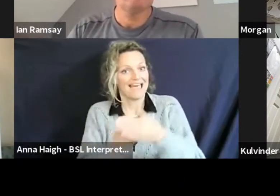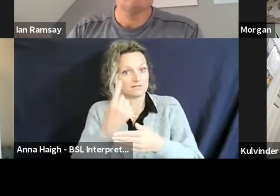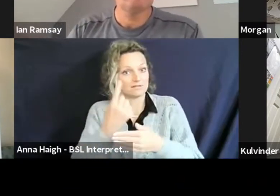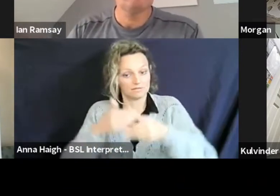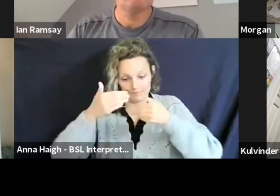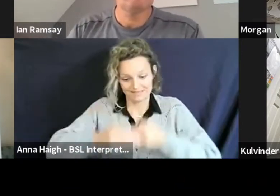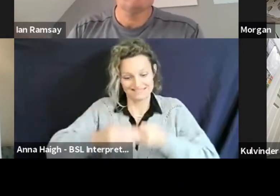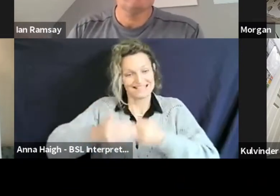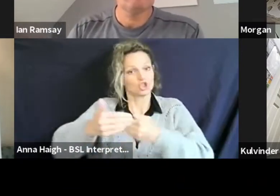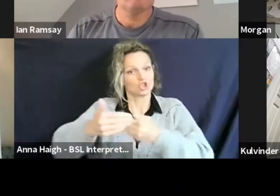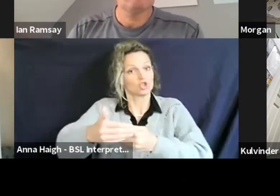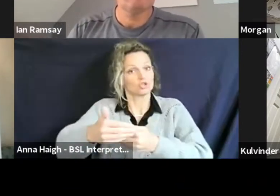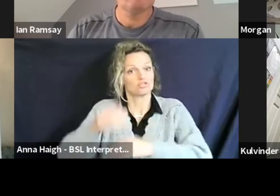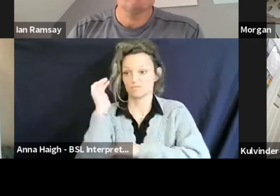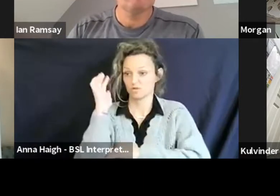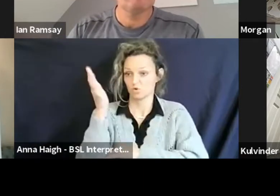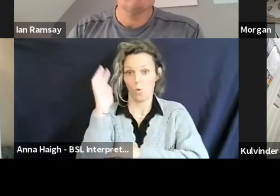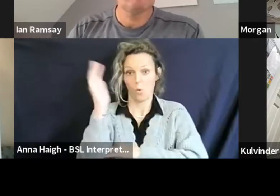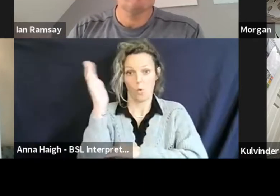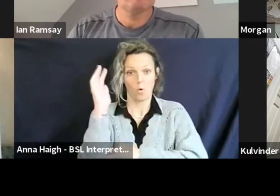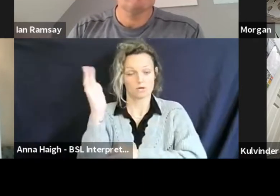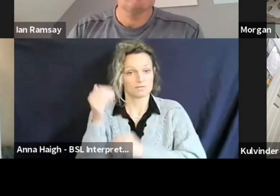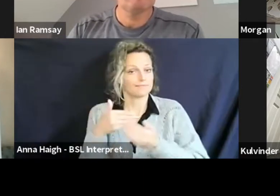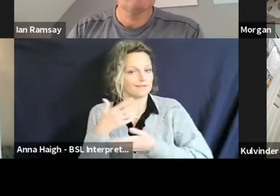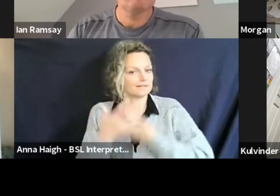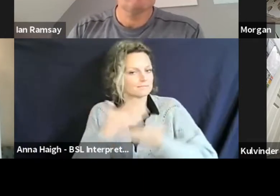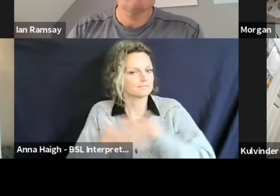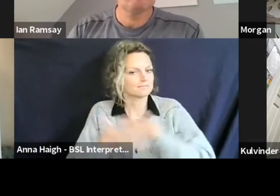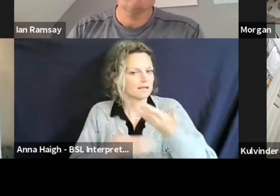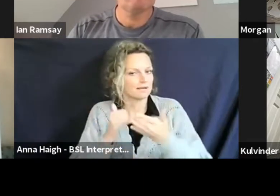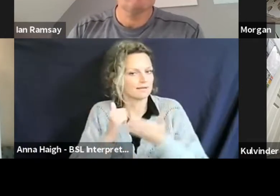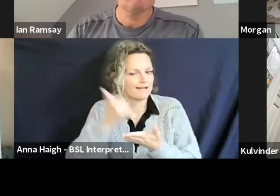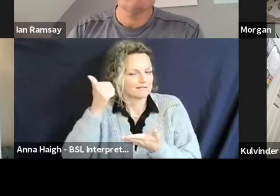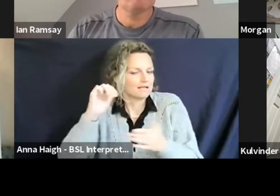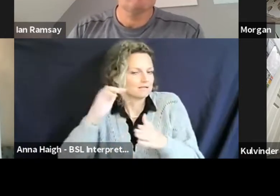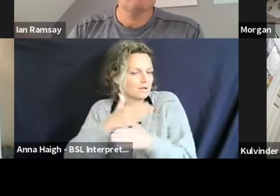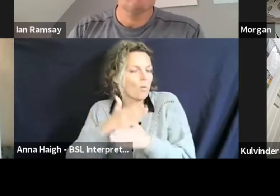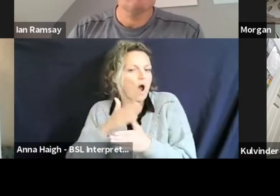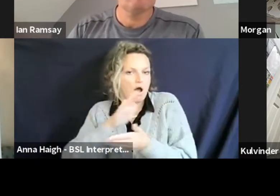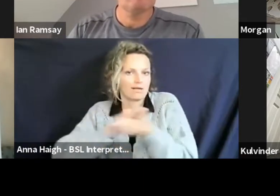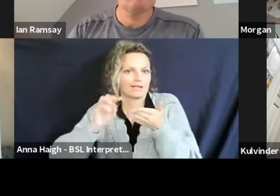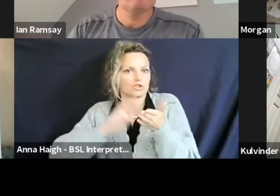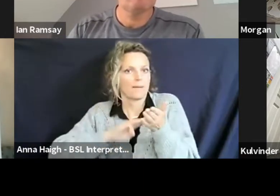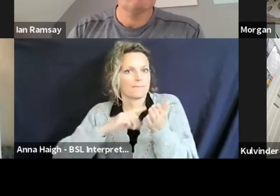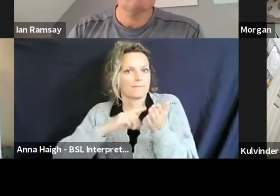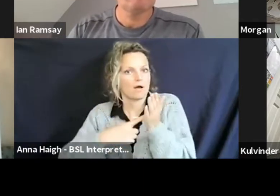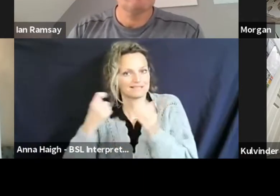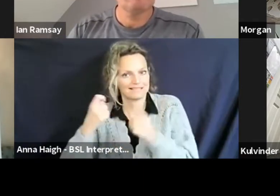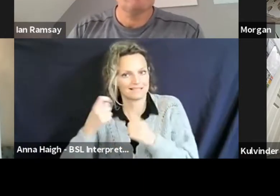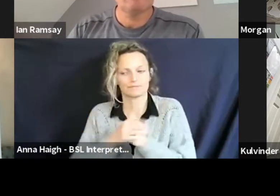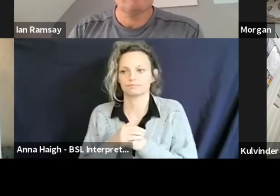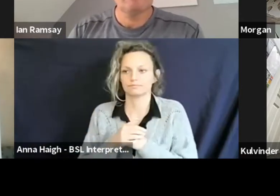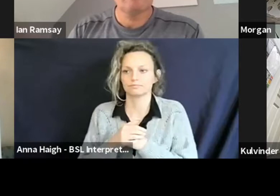During the last couple of weeks we have had disability awareness week, where we've had a number of different types of events and sessions and talks.